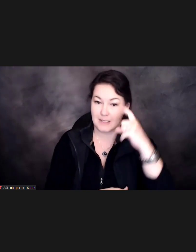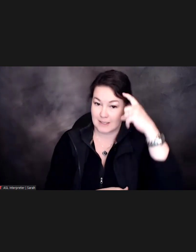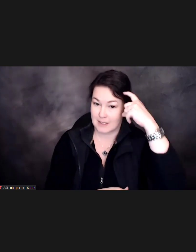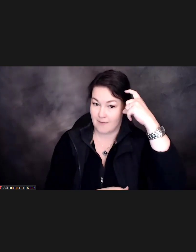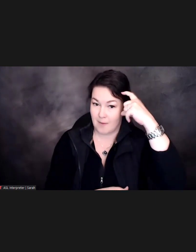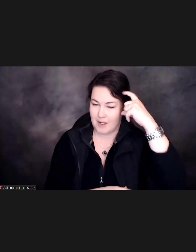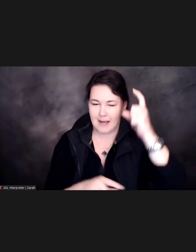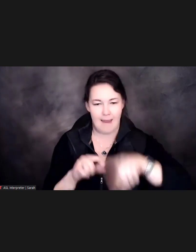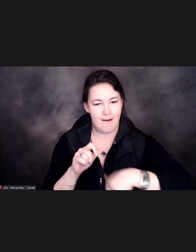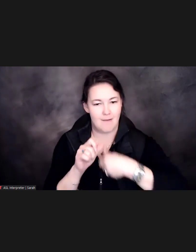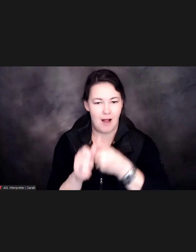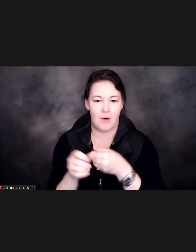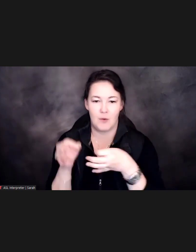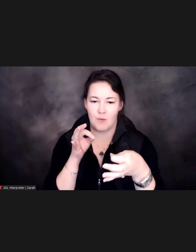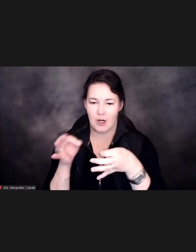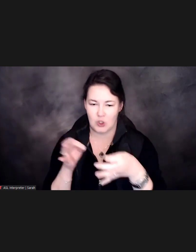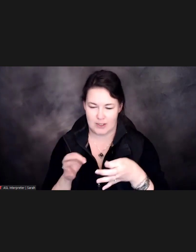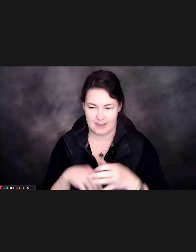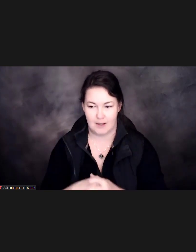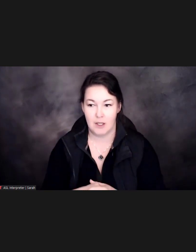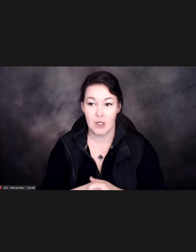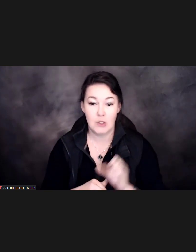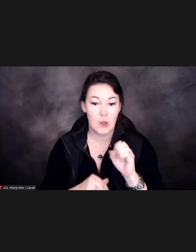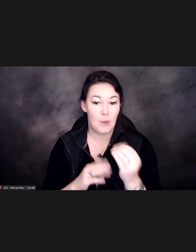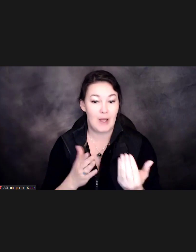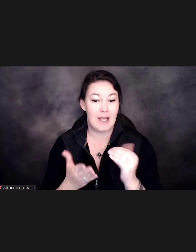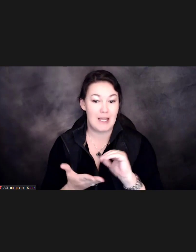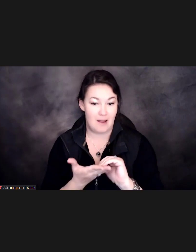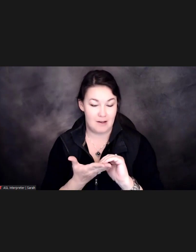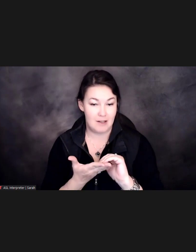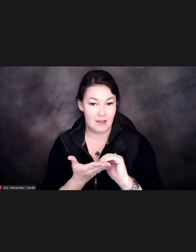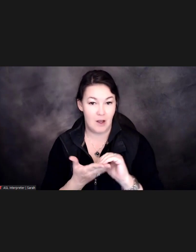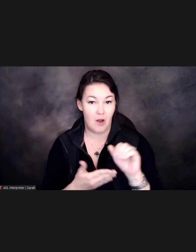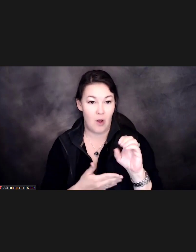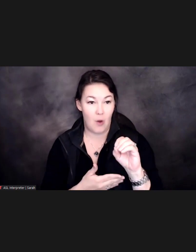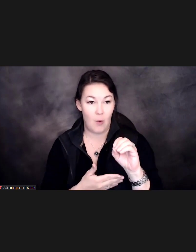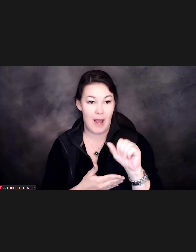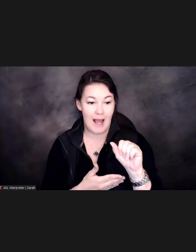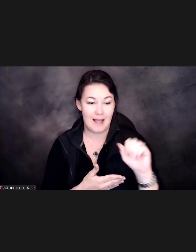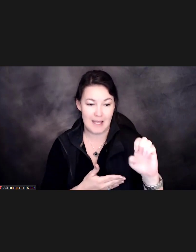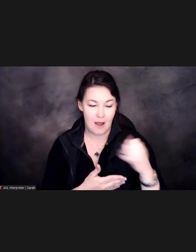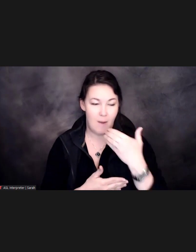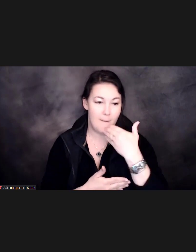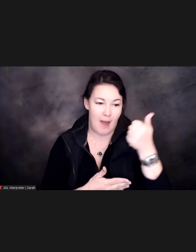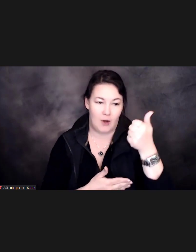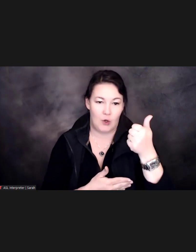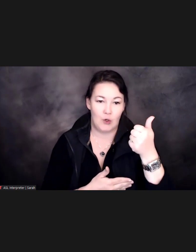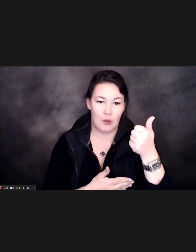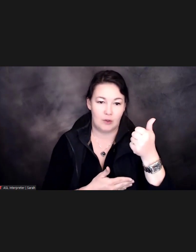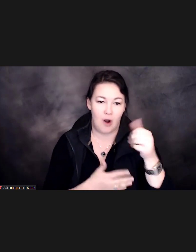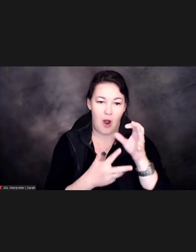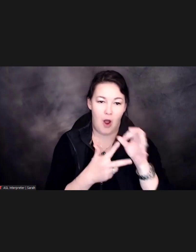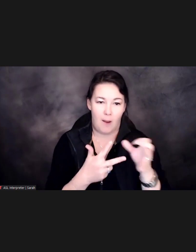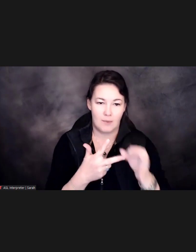follow the directions re reliably. So, again, in that case, OAE screening is the preferred method